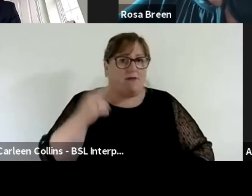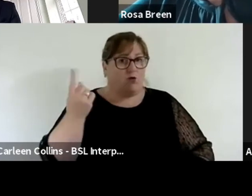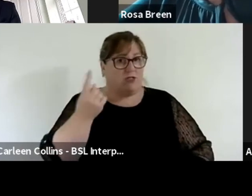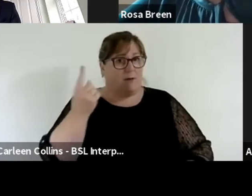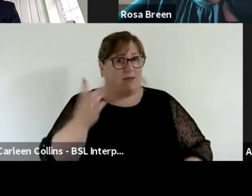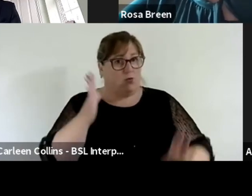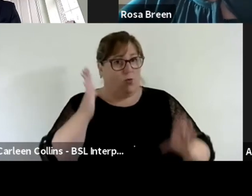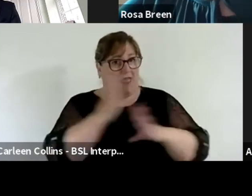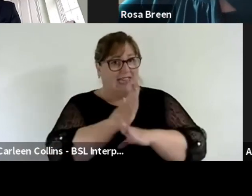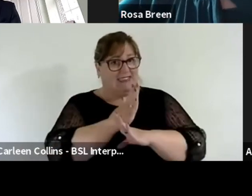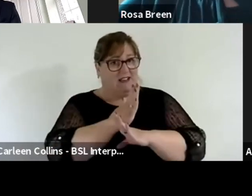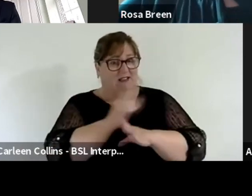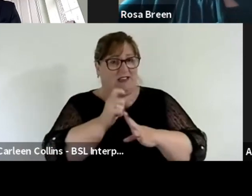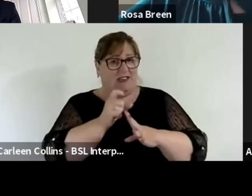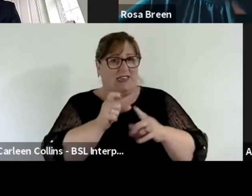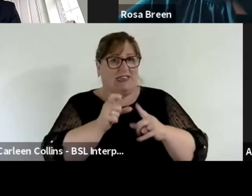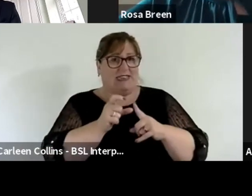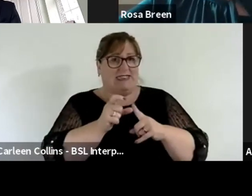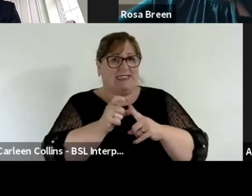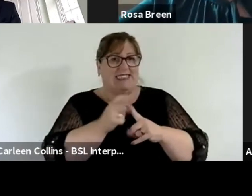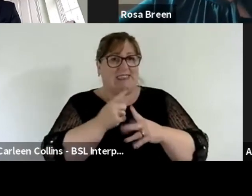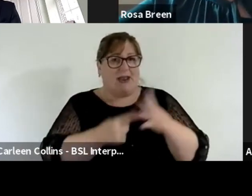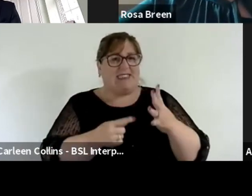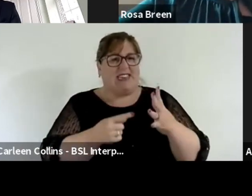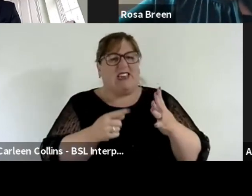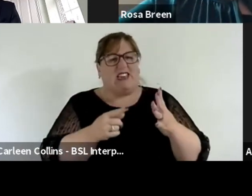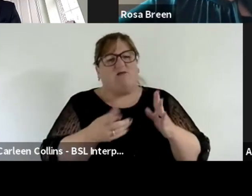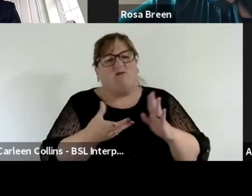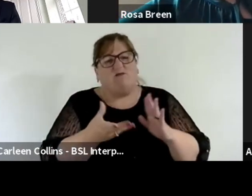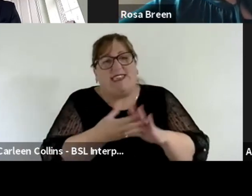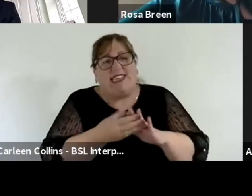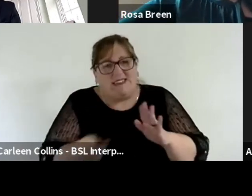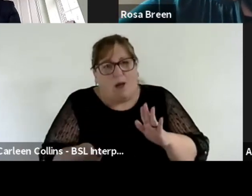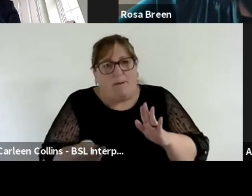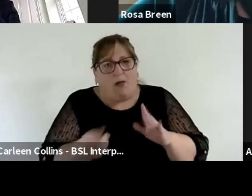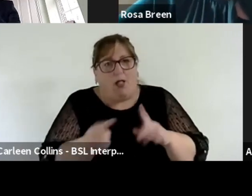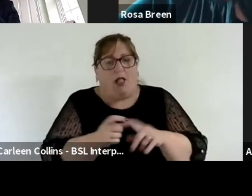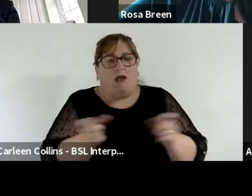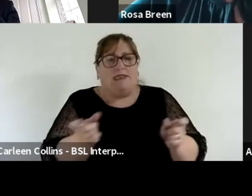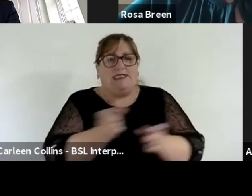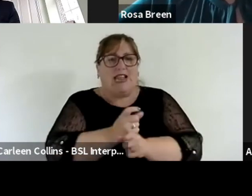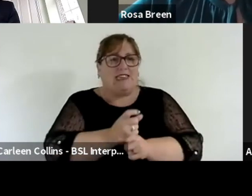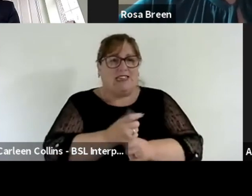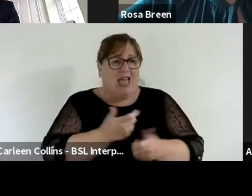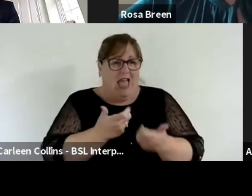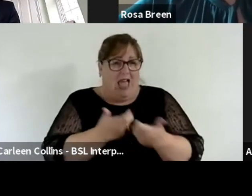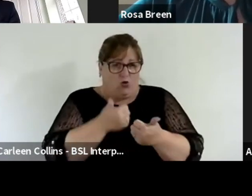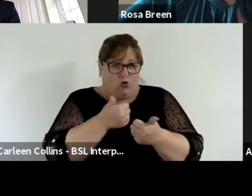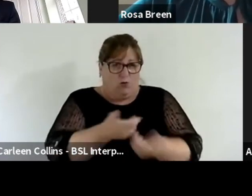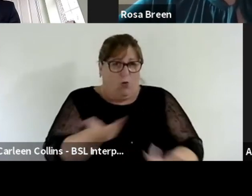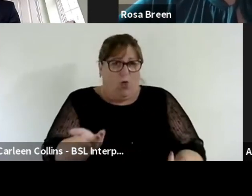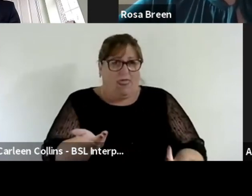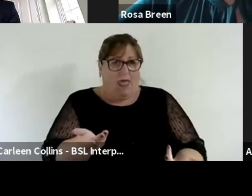I know that we spoke earlier a little bit to neurodiversity.